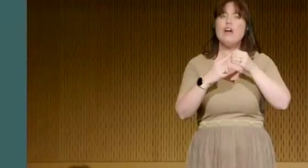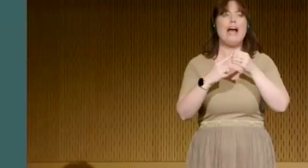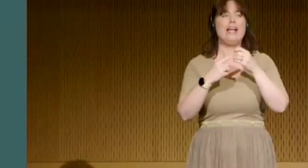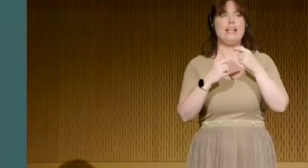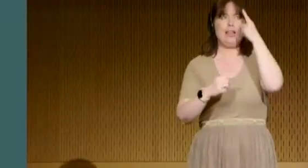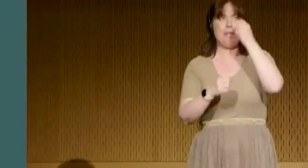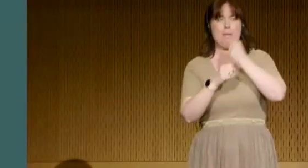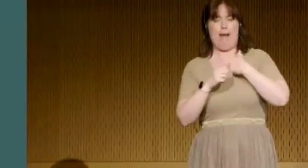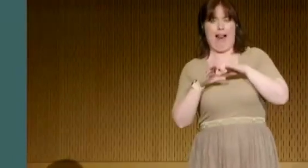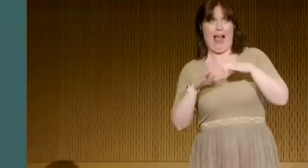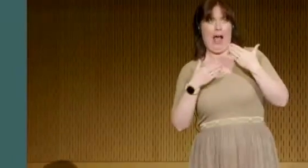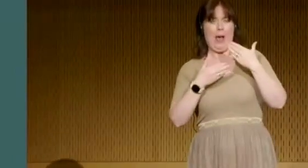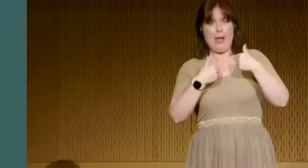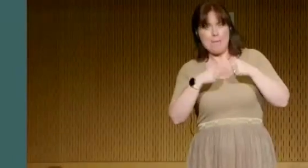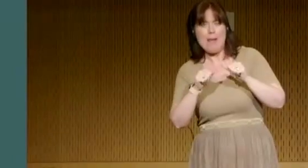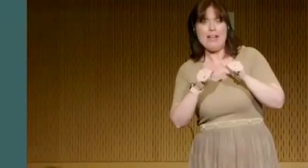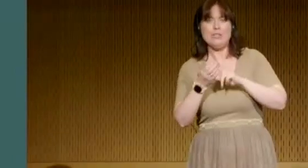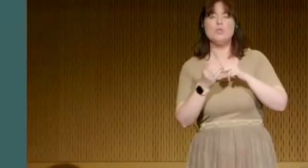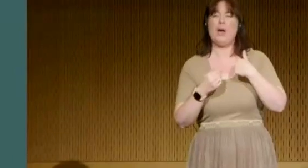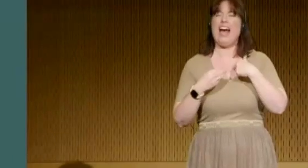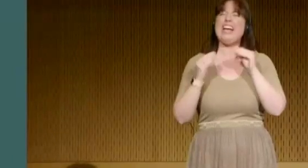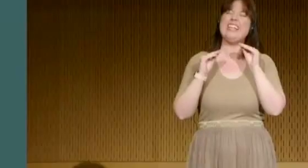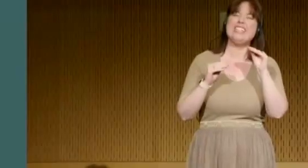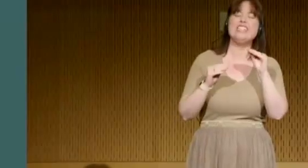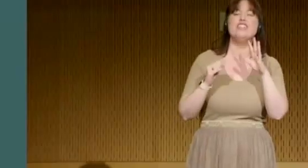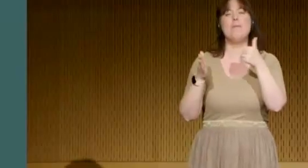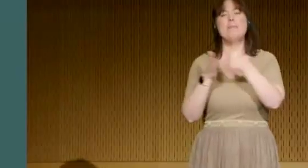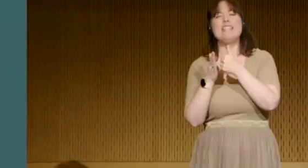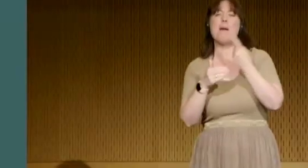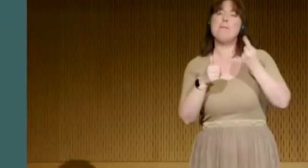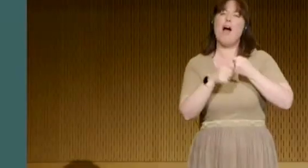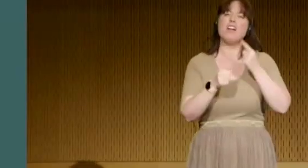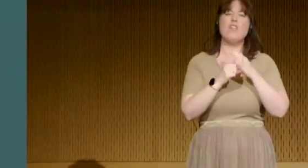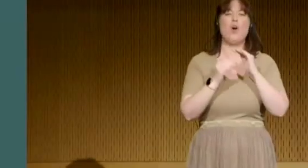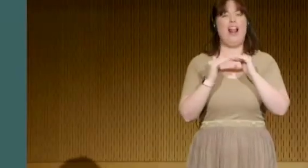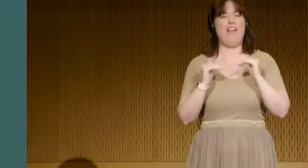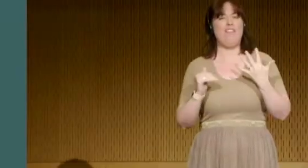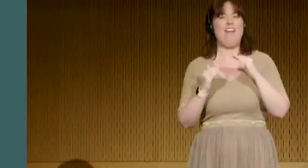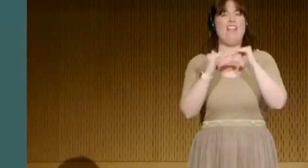classes. So I mainly teach marketing and business to QQI level five and six. And because I'm suppose